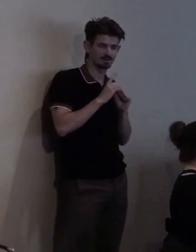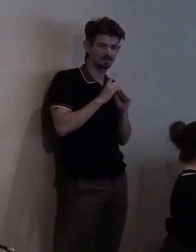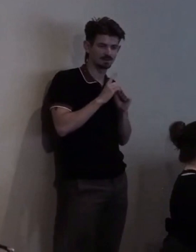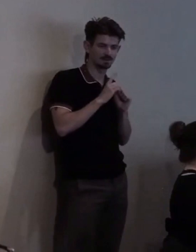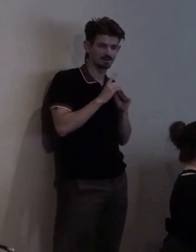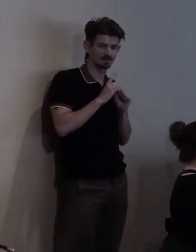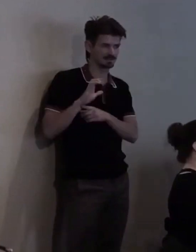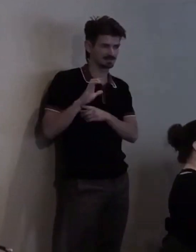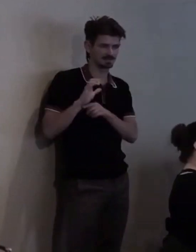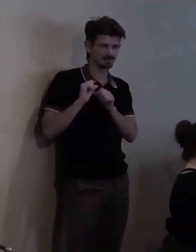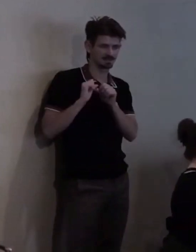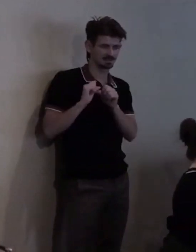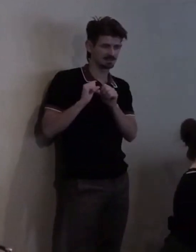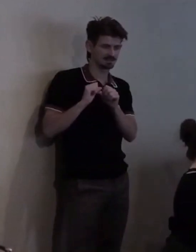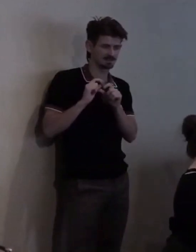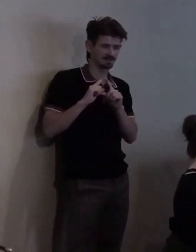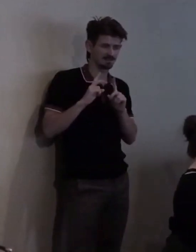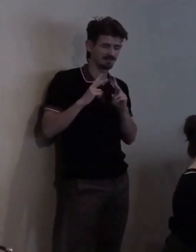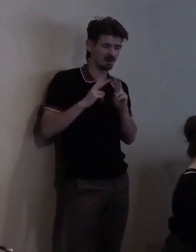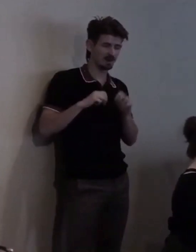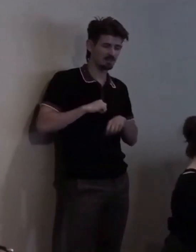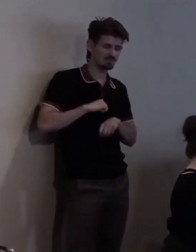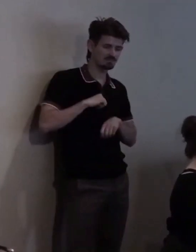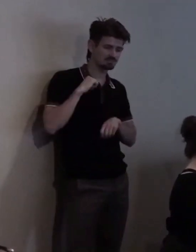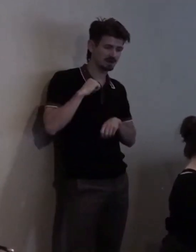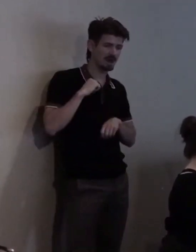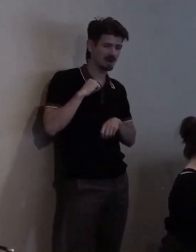and really proud of her disability...